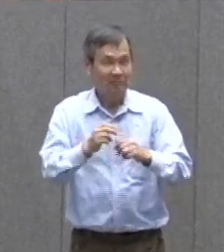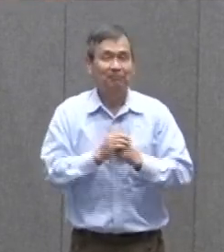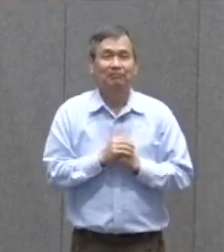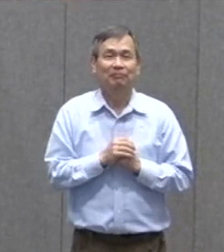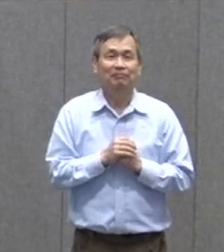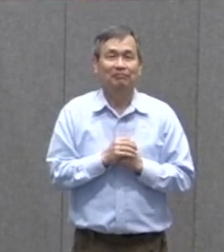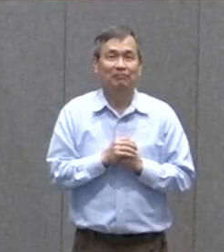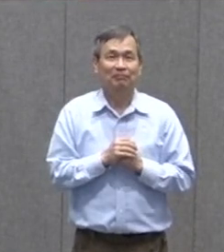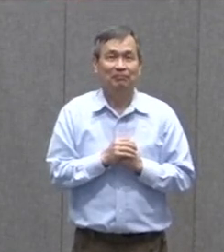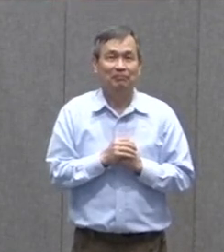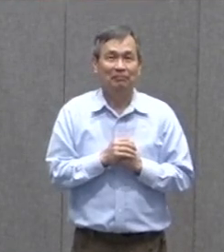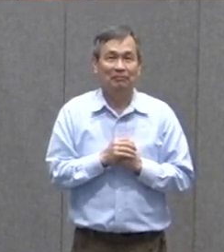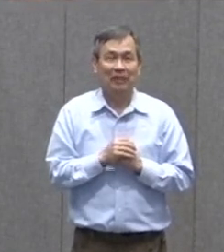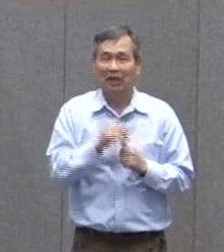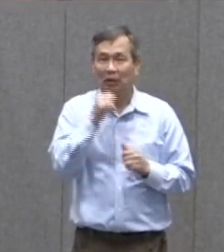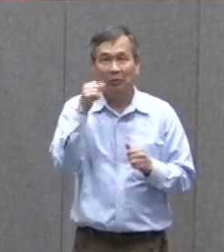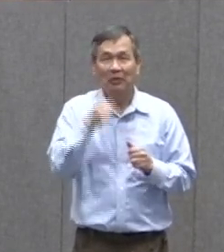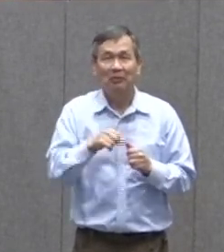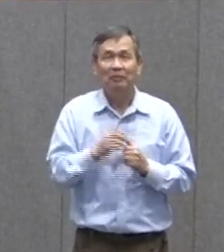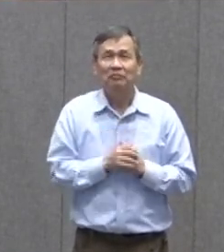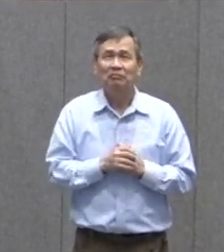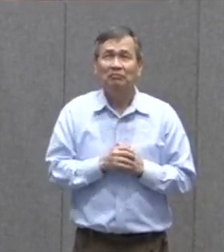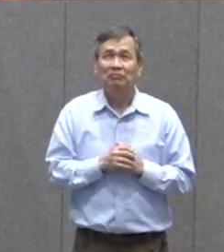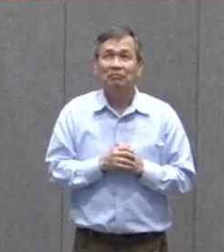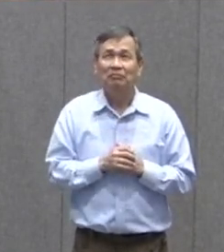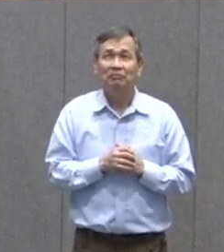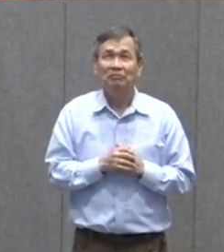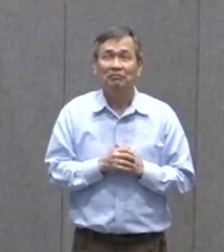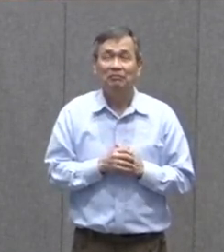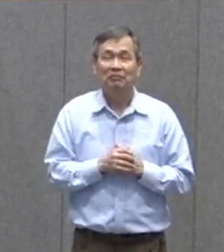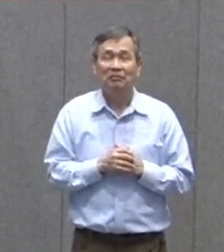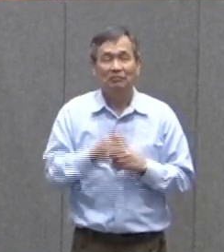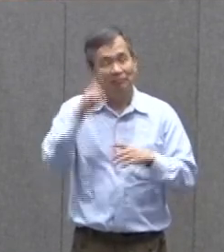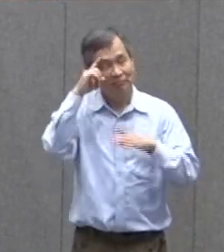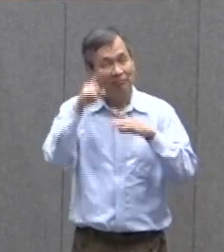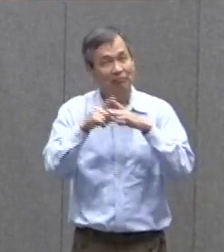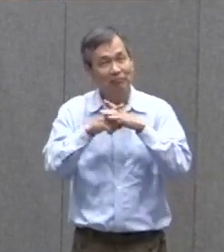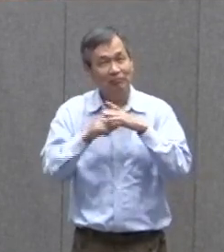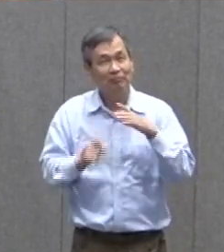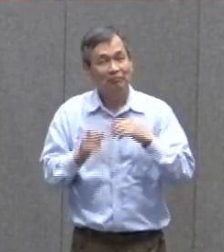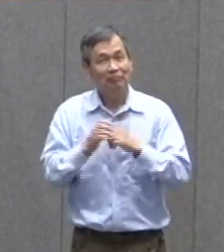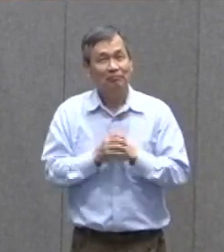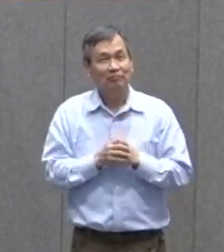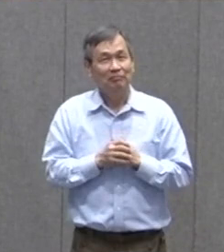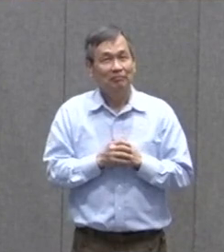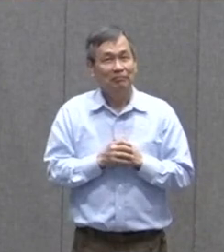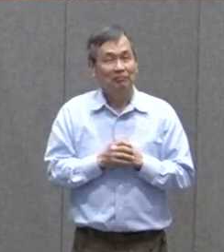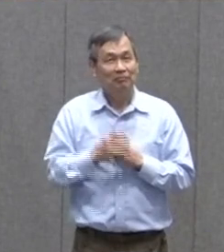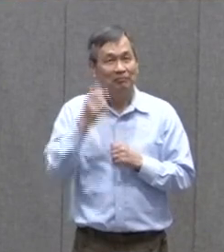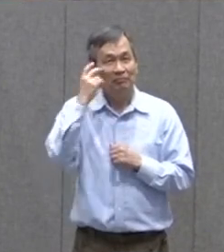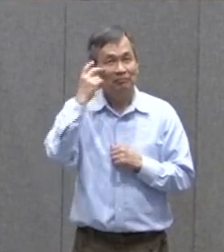I don't remember. It's lost somewhere in my memory.